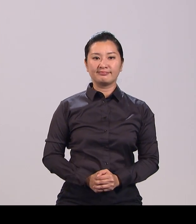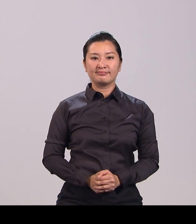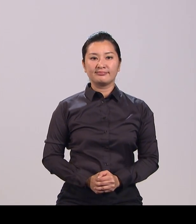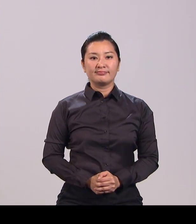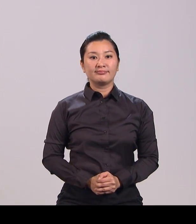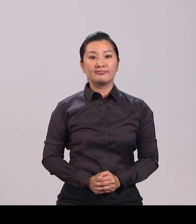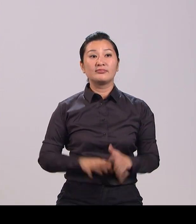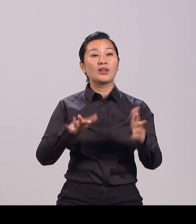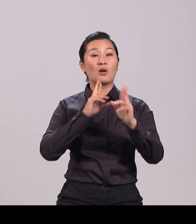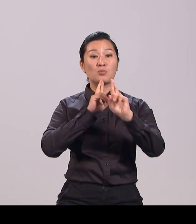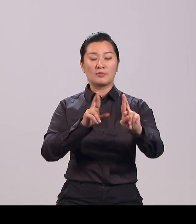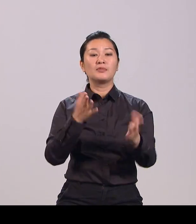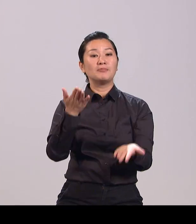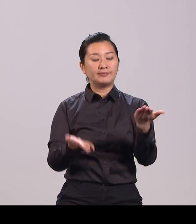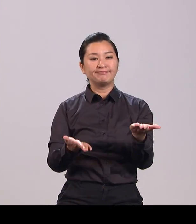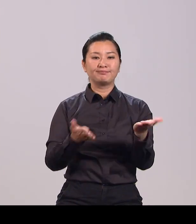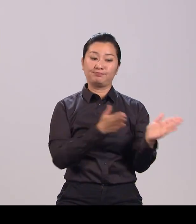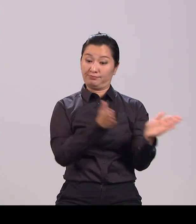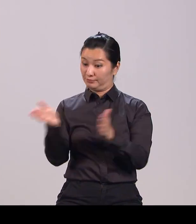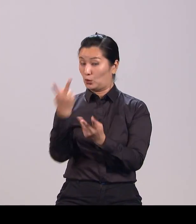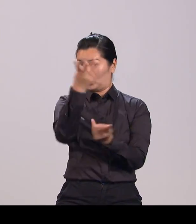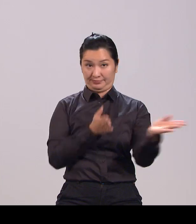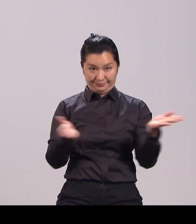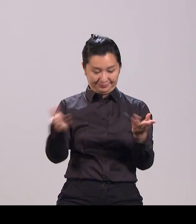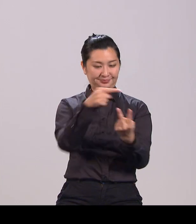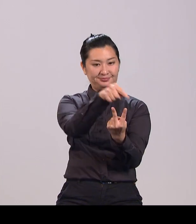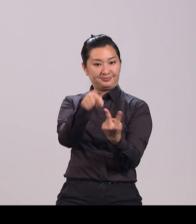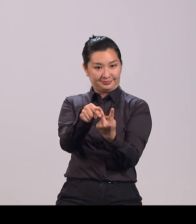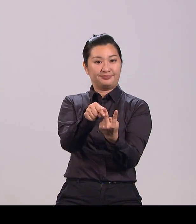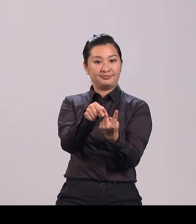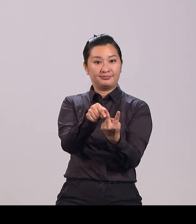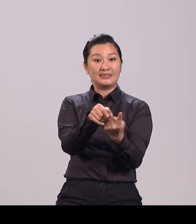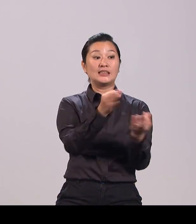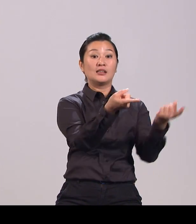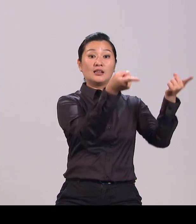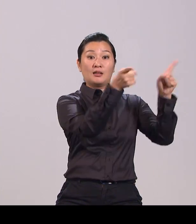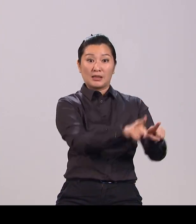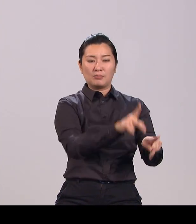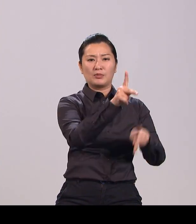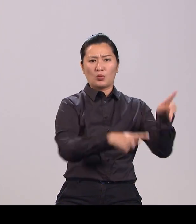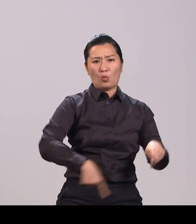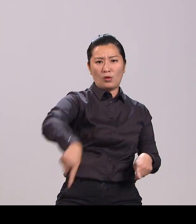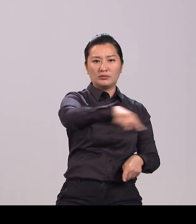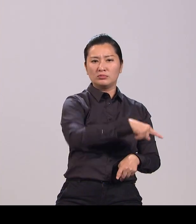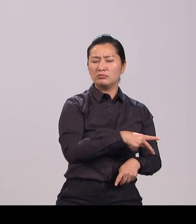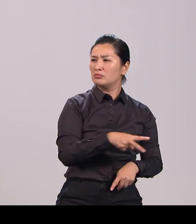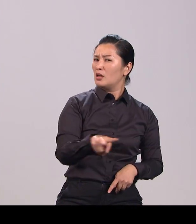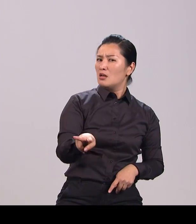One, people stand up, stand together, show a collective will, refuse to be cowed.